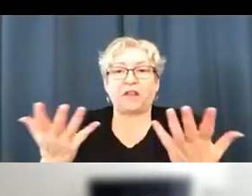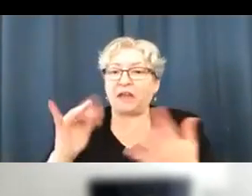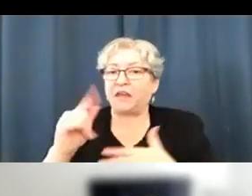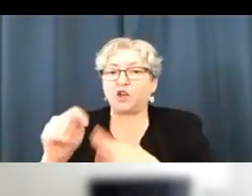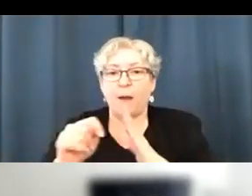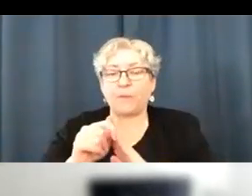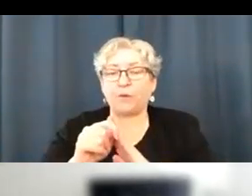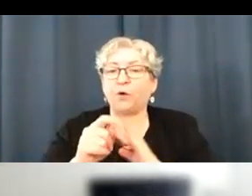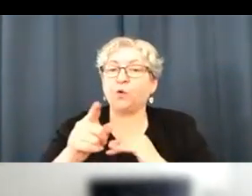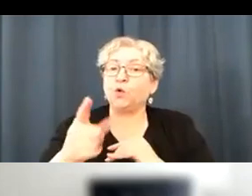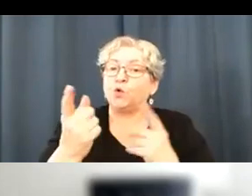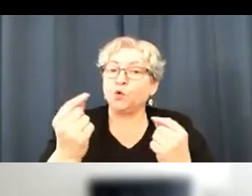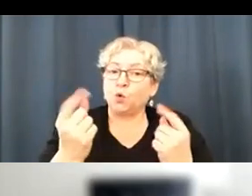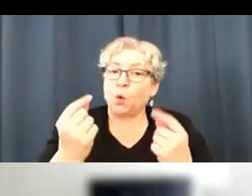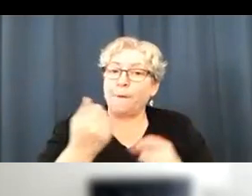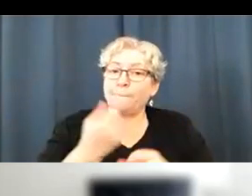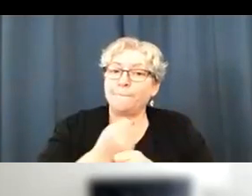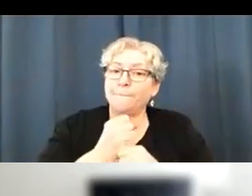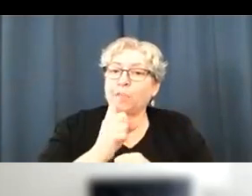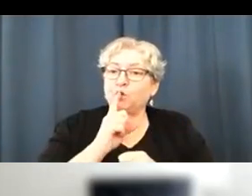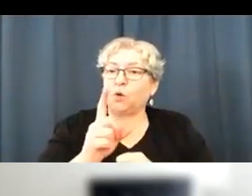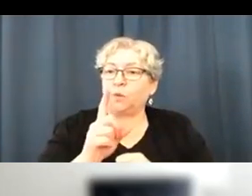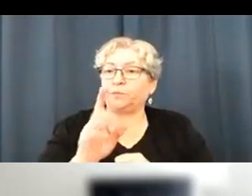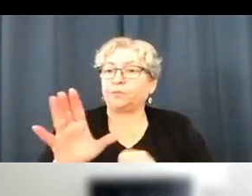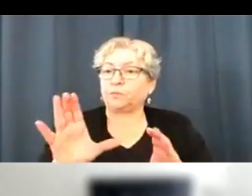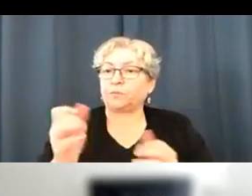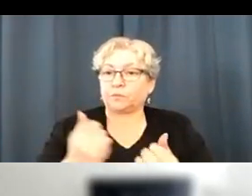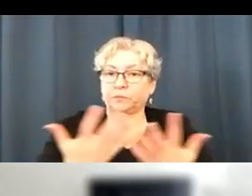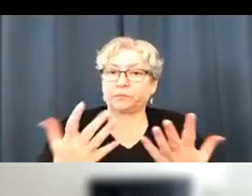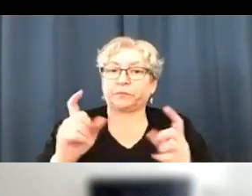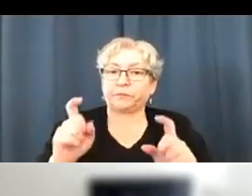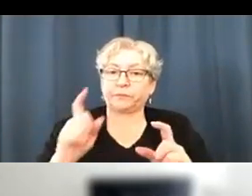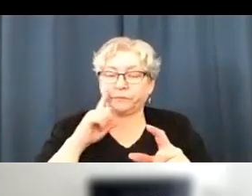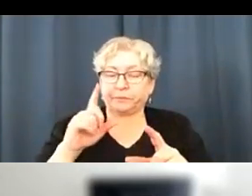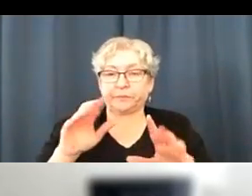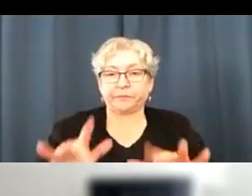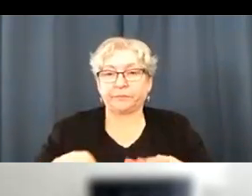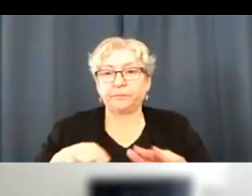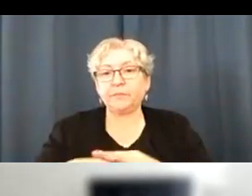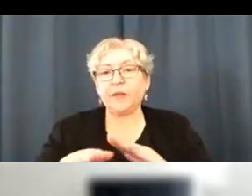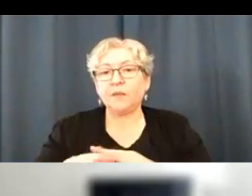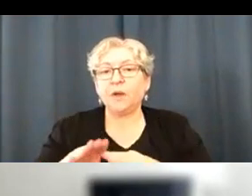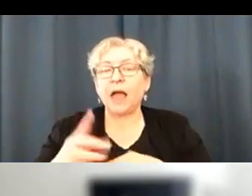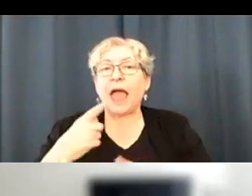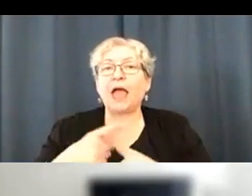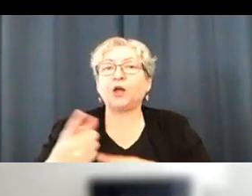All you need to do is make sure that you're doing everything you should for keyboard accessibility and you have labels for your buttons